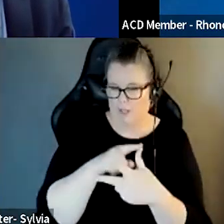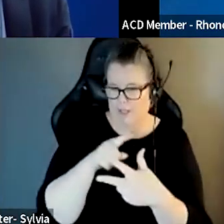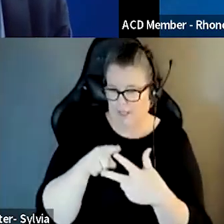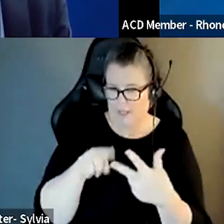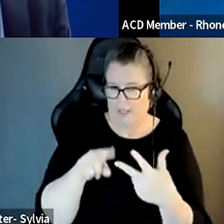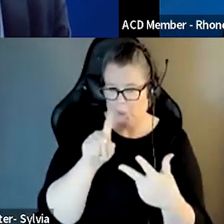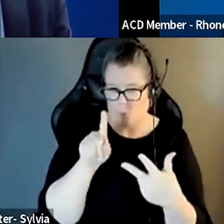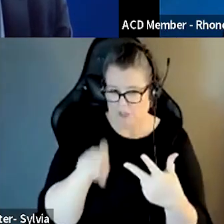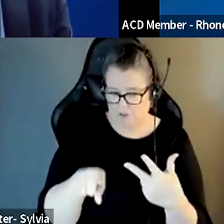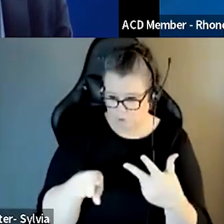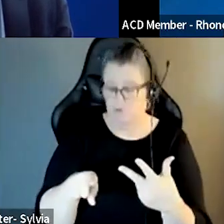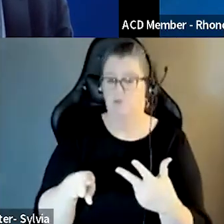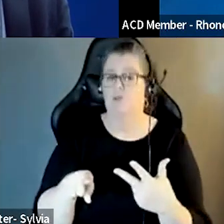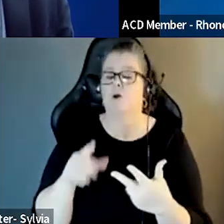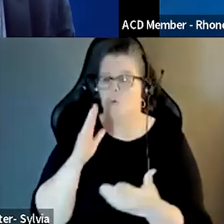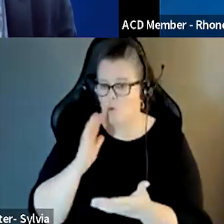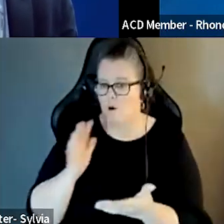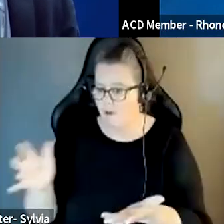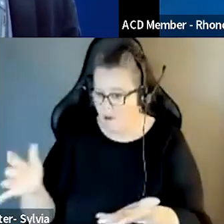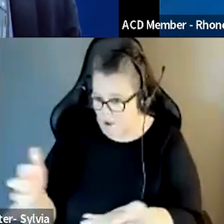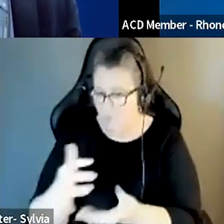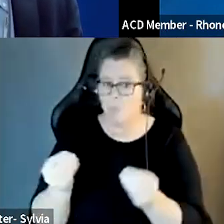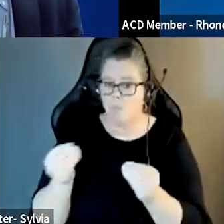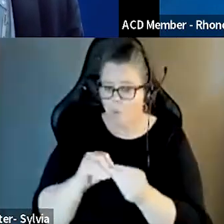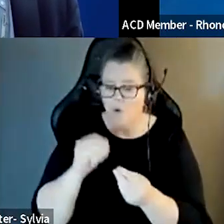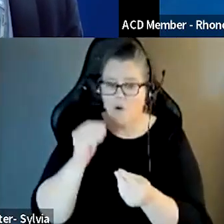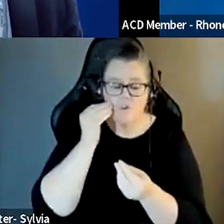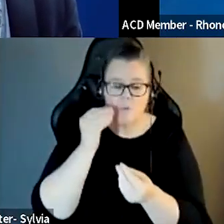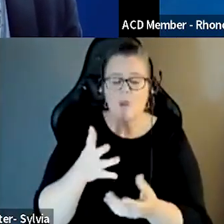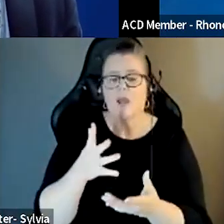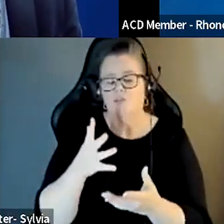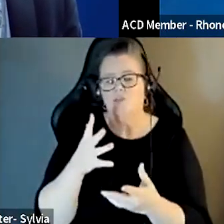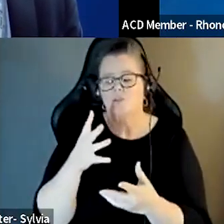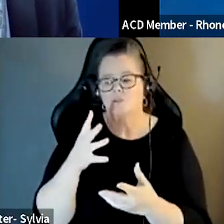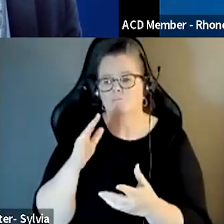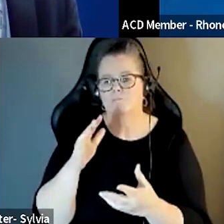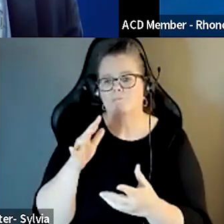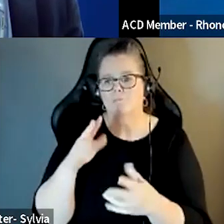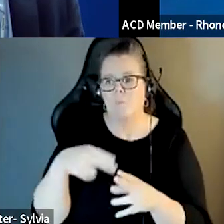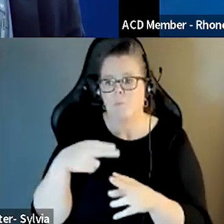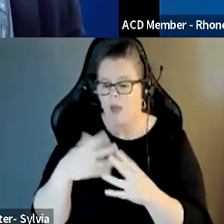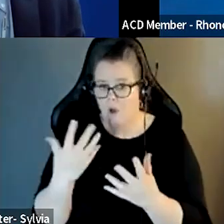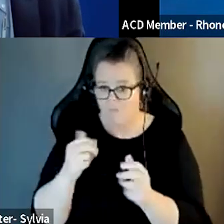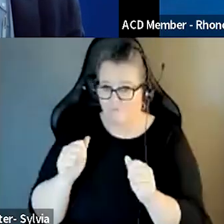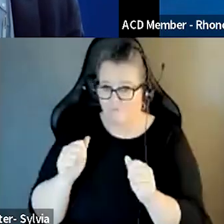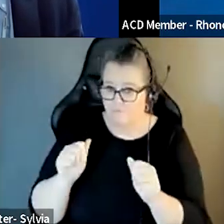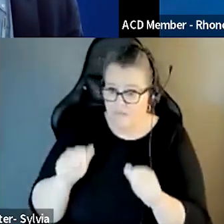We will gather more information about the feasibility of that fourth question.